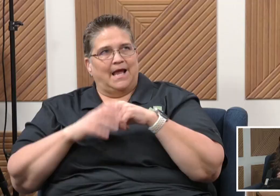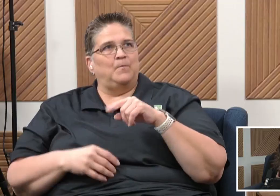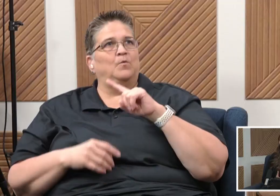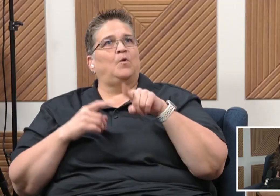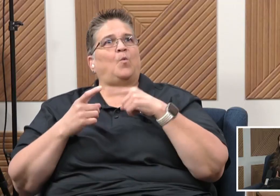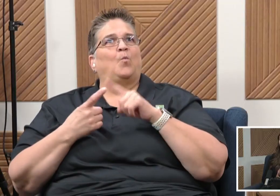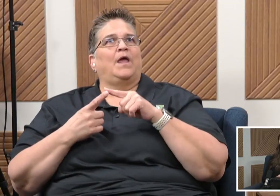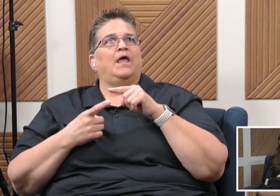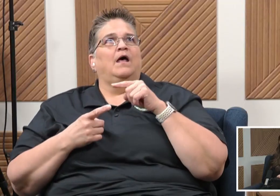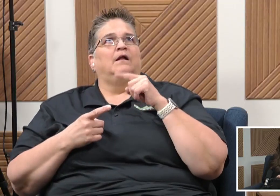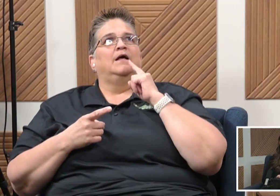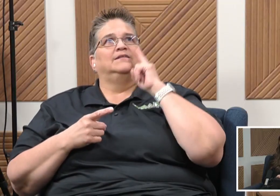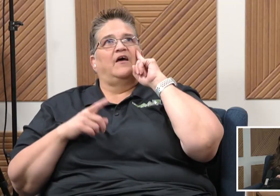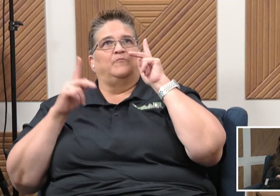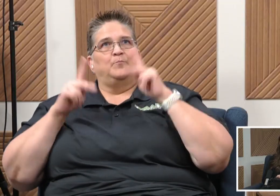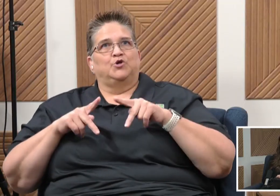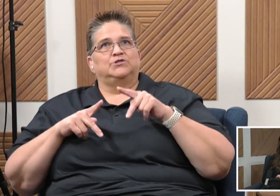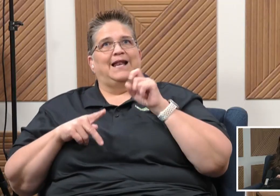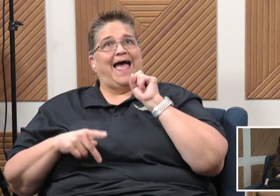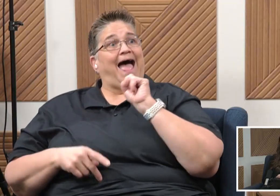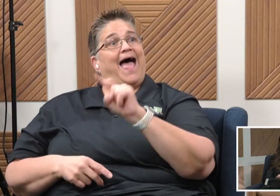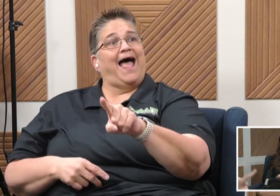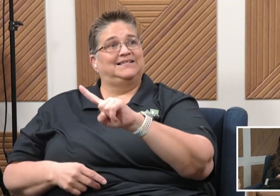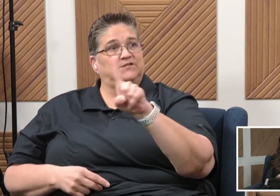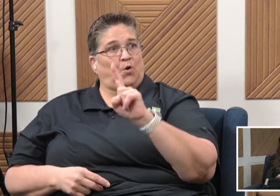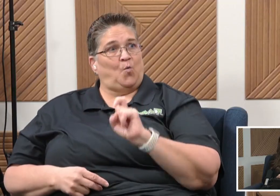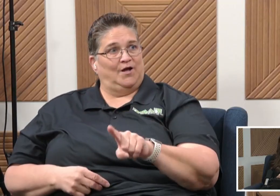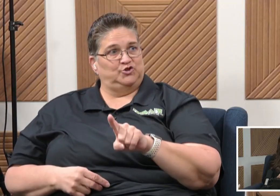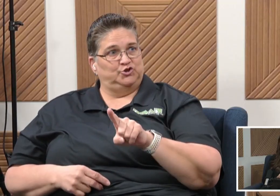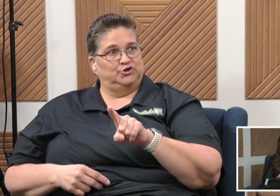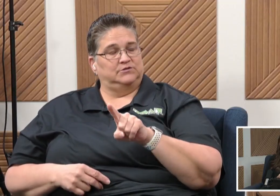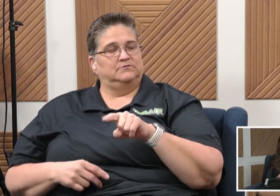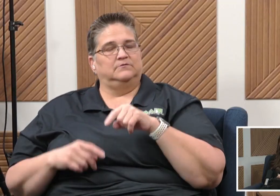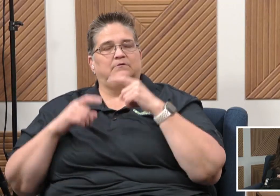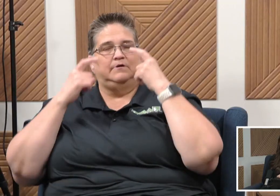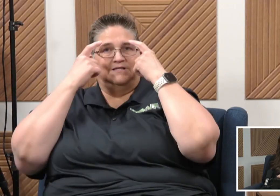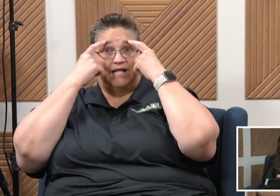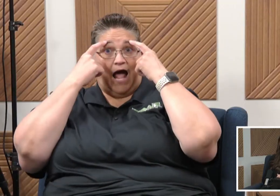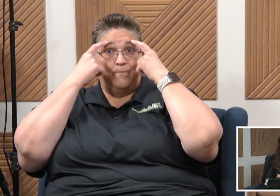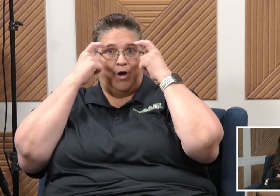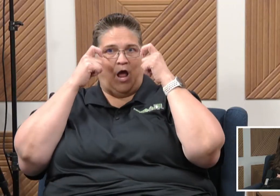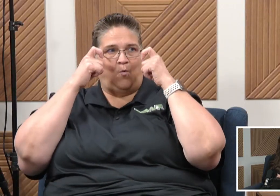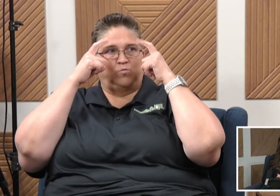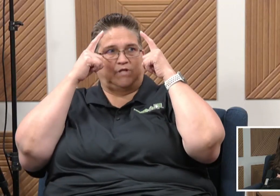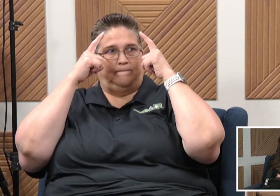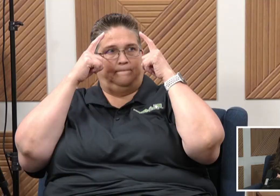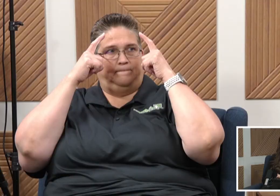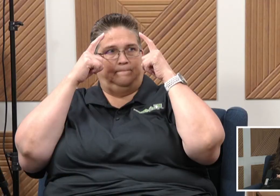For example, when a deaf person asks a question, the eyebrows go up.